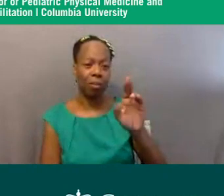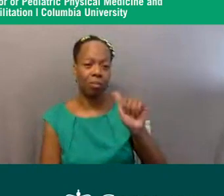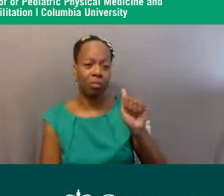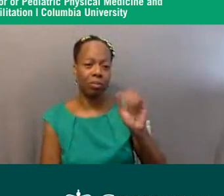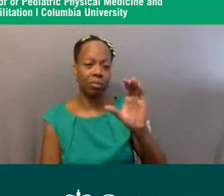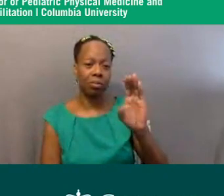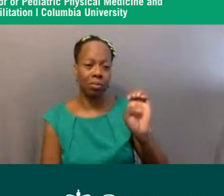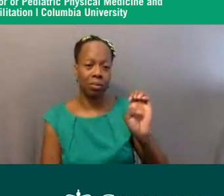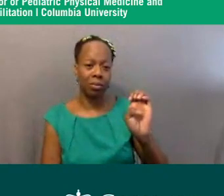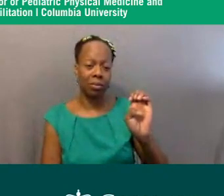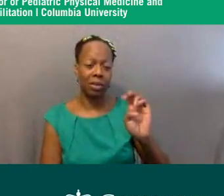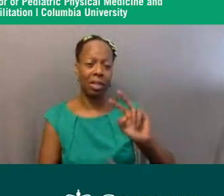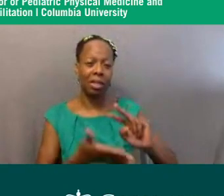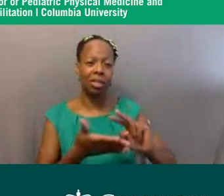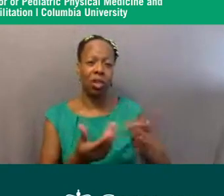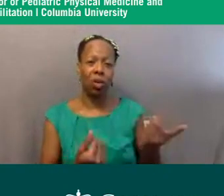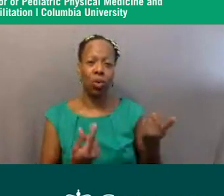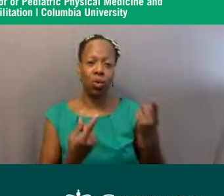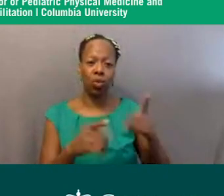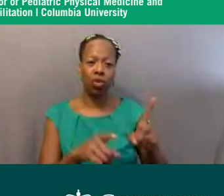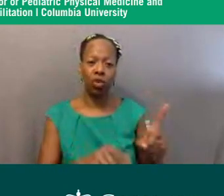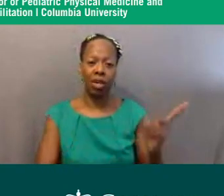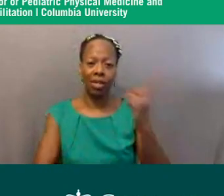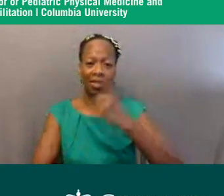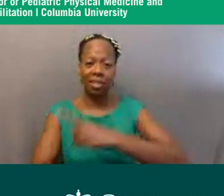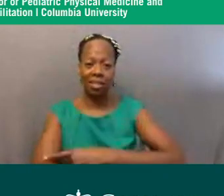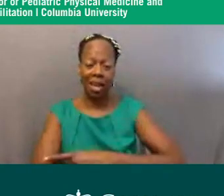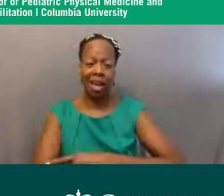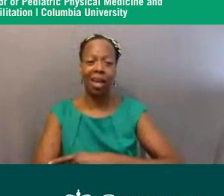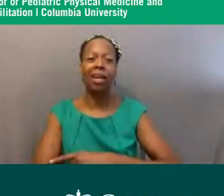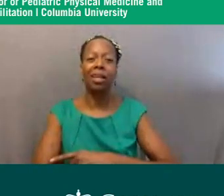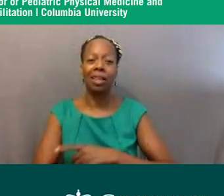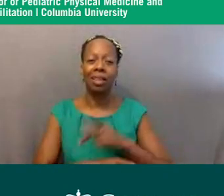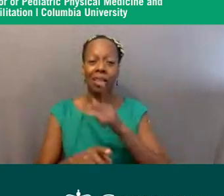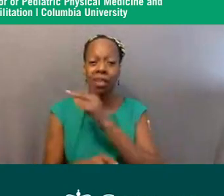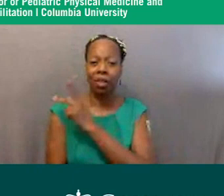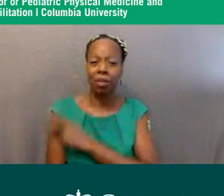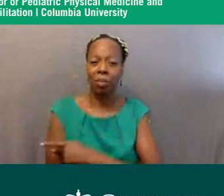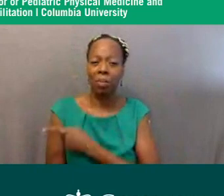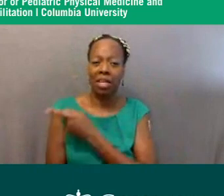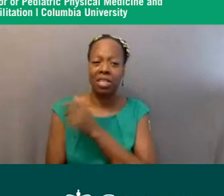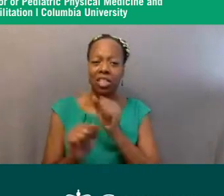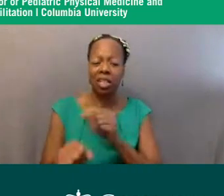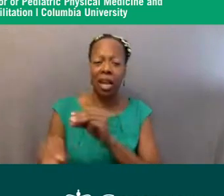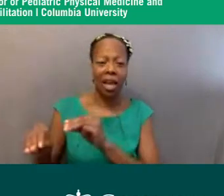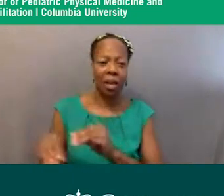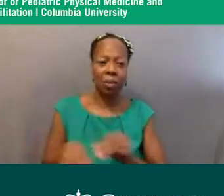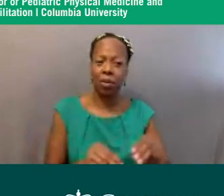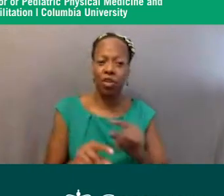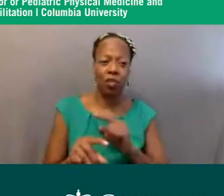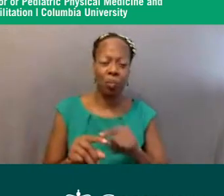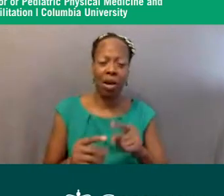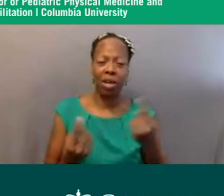But at nighttime, they can stretch their ankle by using the splint, and sometimes we will massage